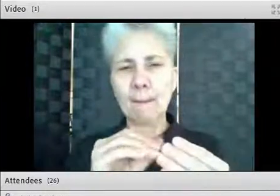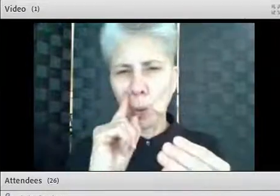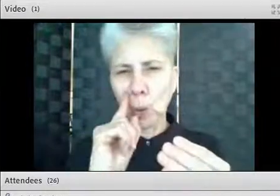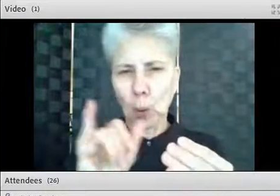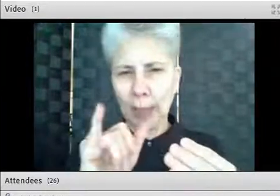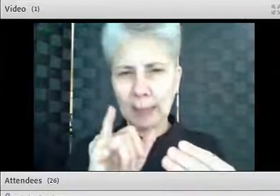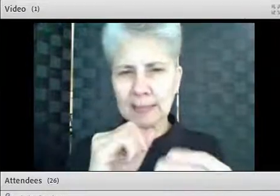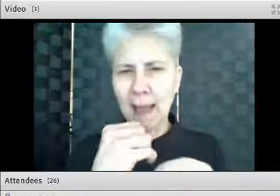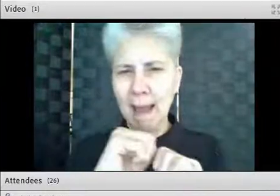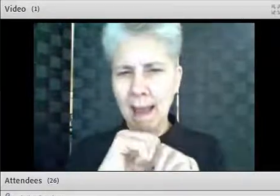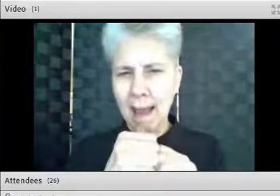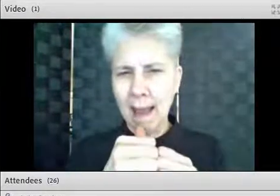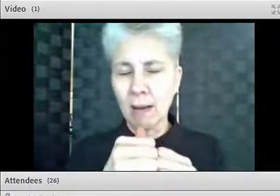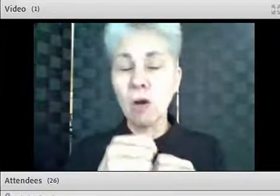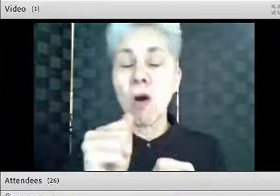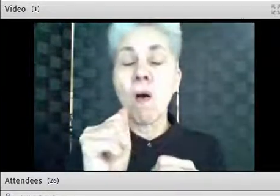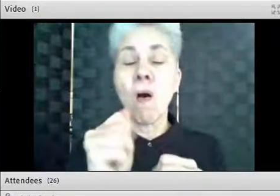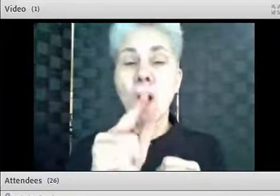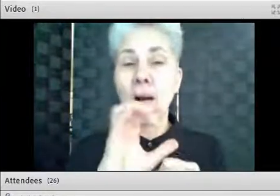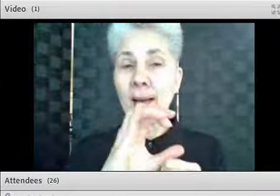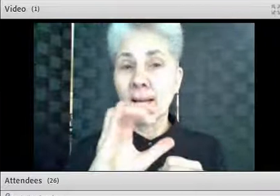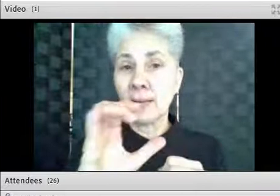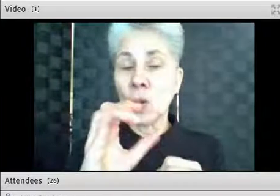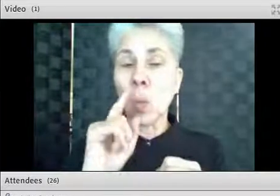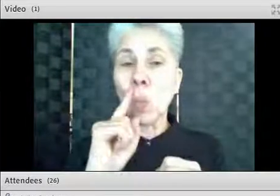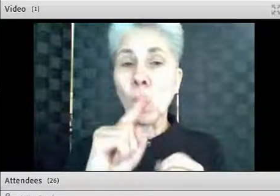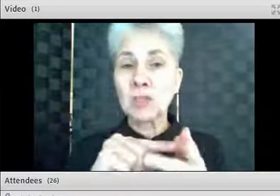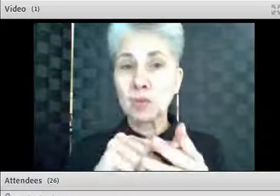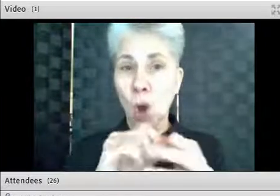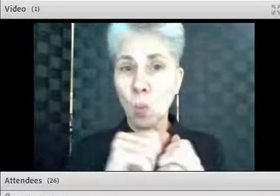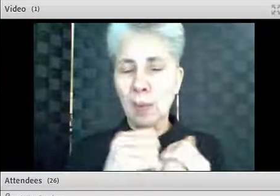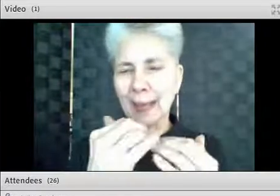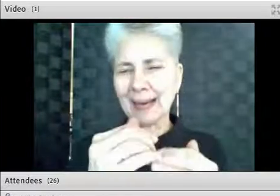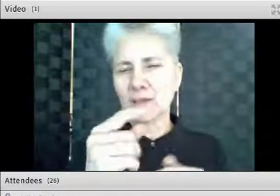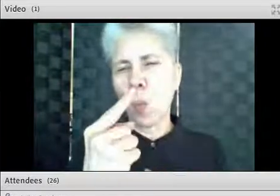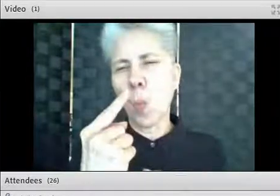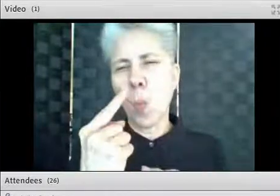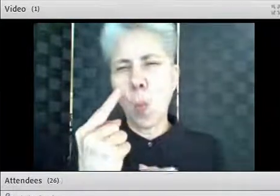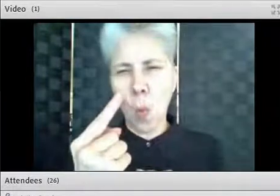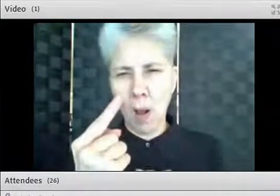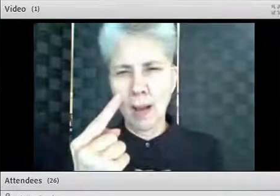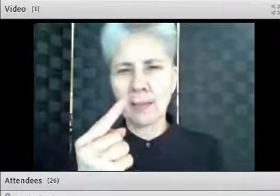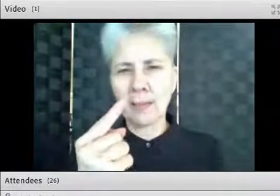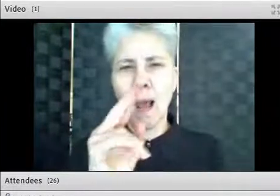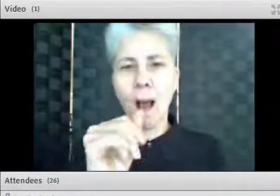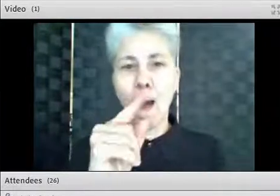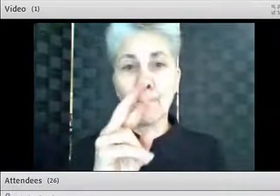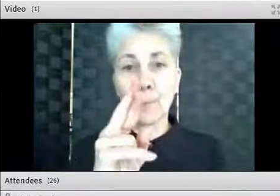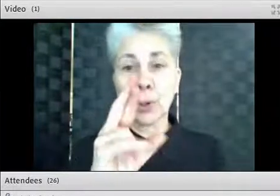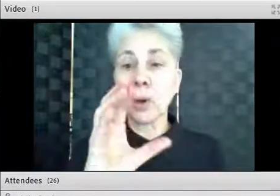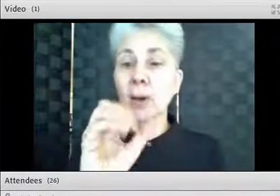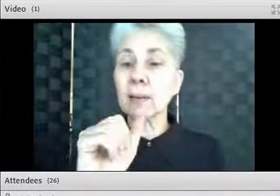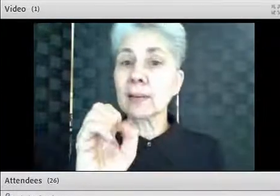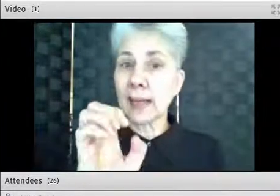call numbers will begin what at least one uppercase letter that represents the broad subject area.